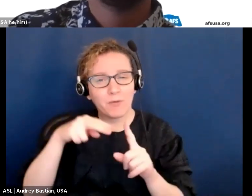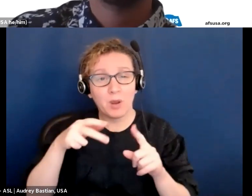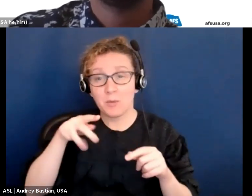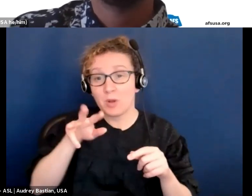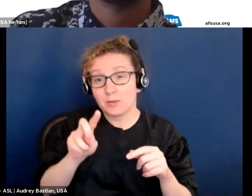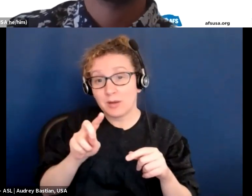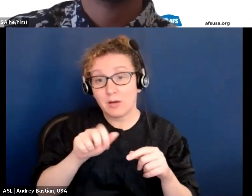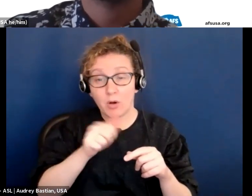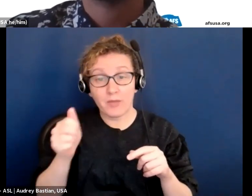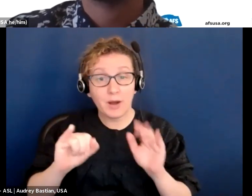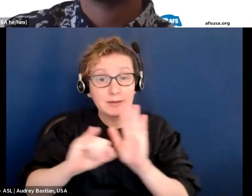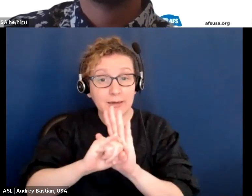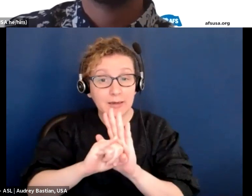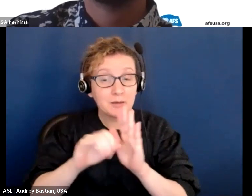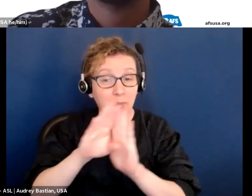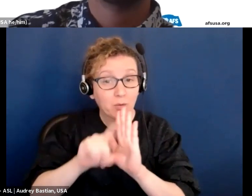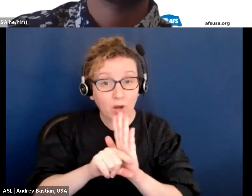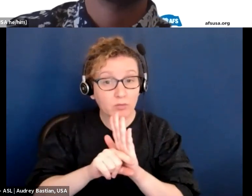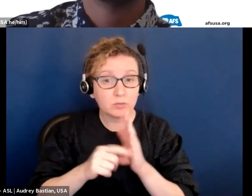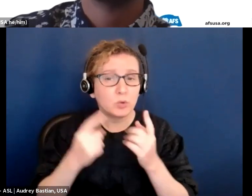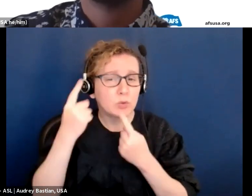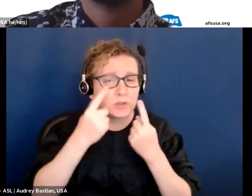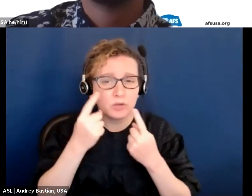would consider when choosing a country or program?